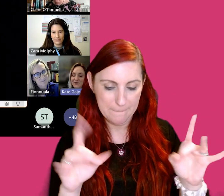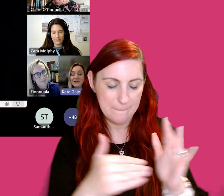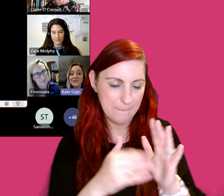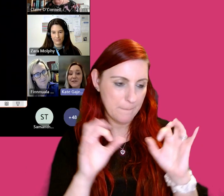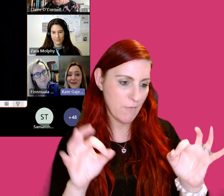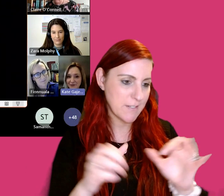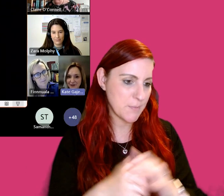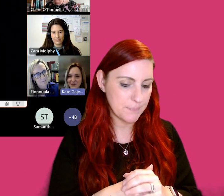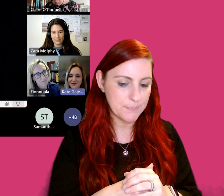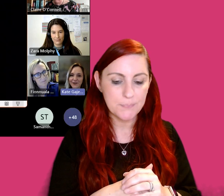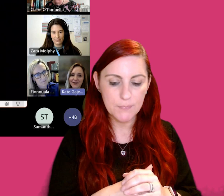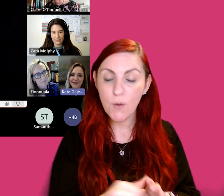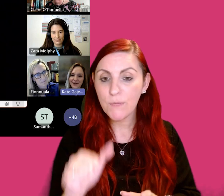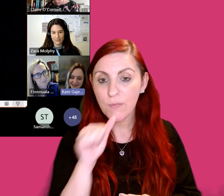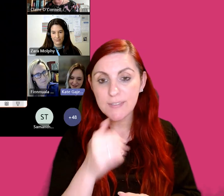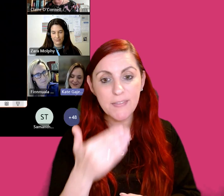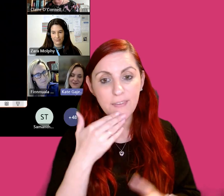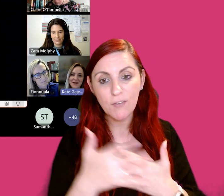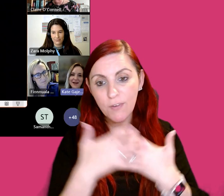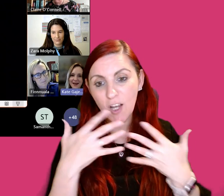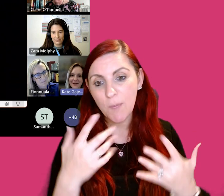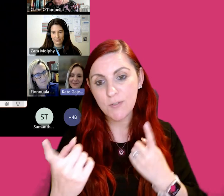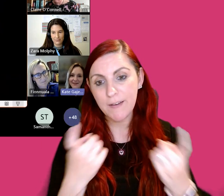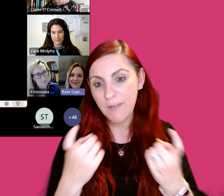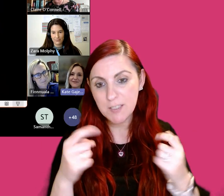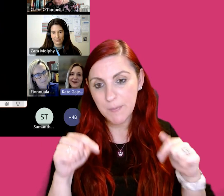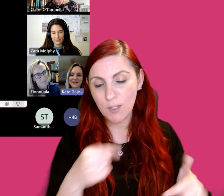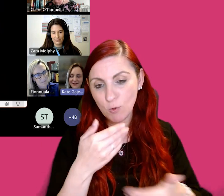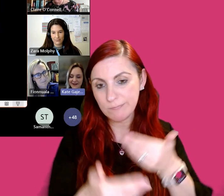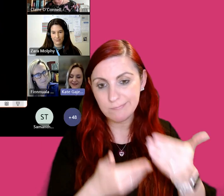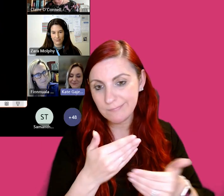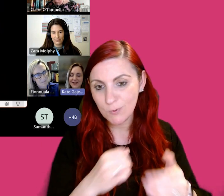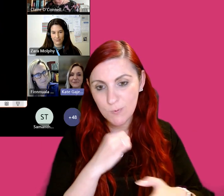so first of all thank you very much for inviting me to speak um at this event I think it's really